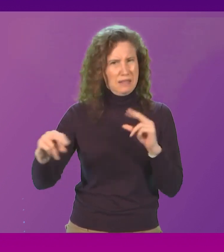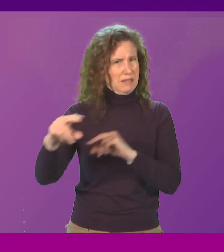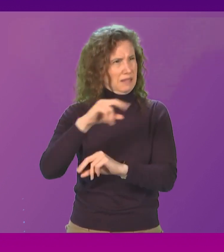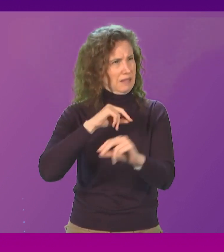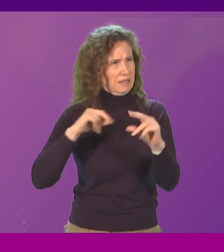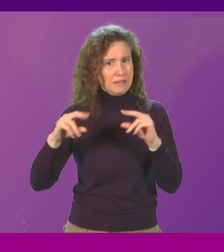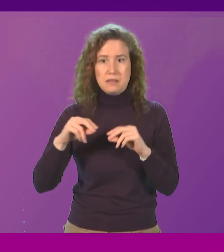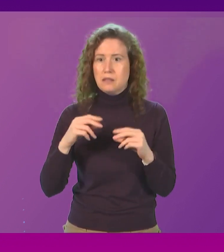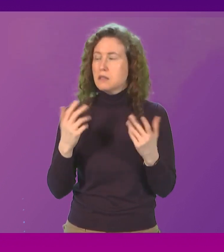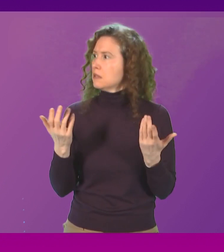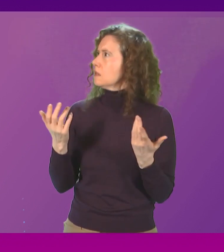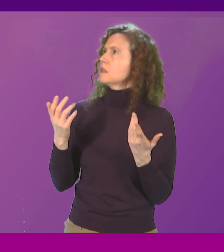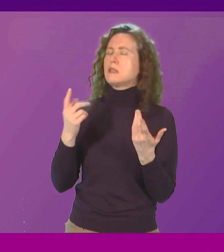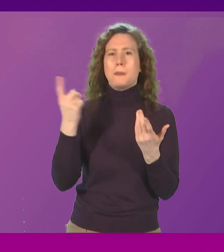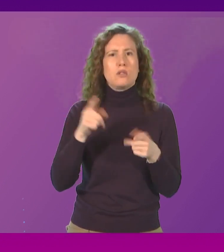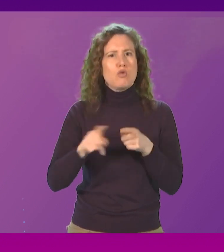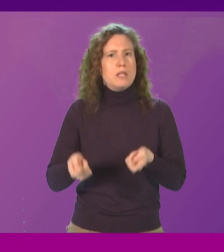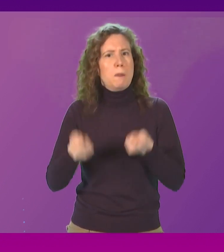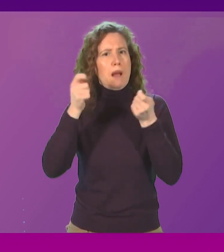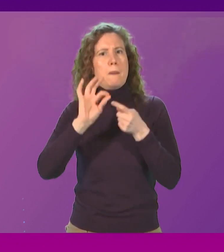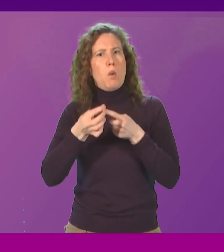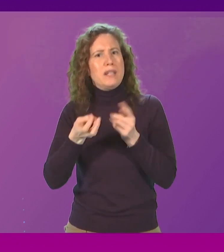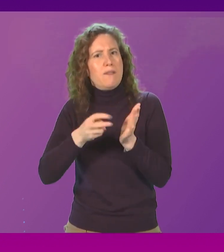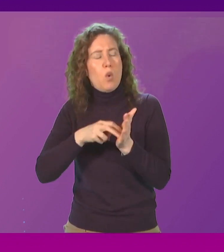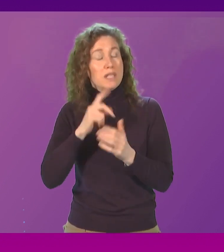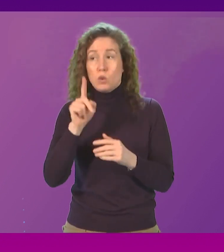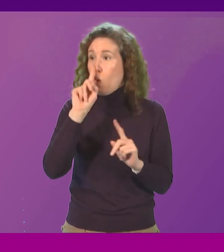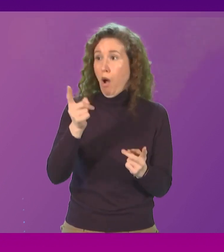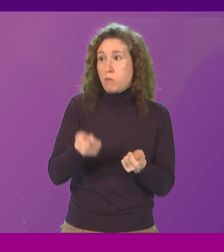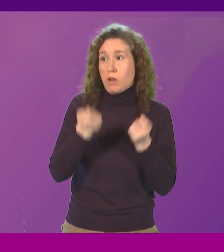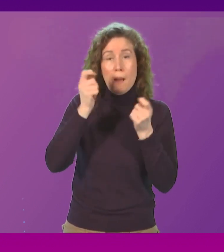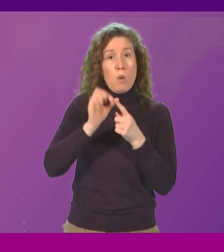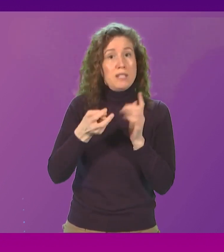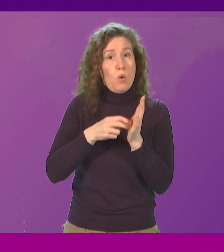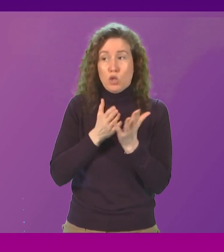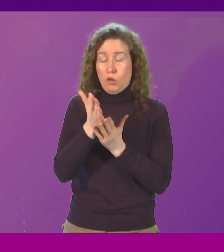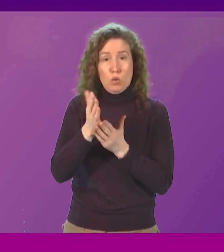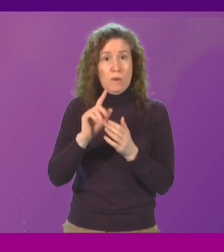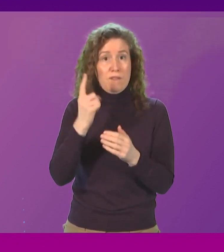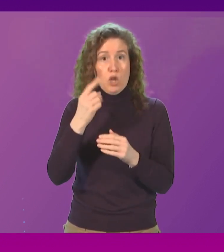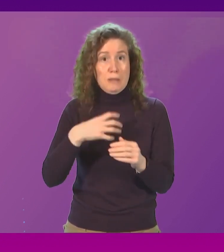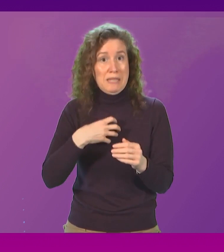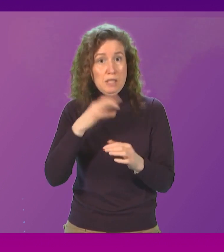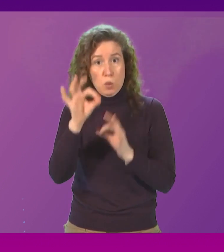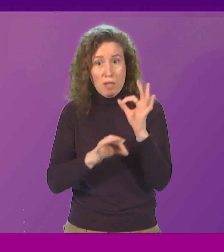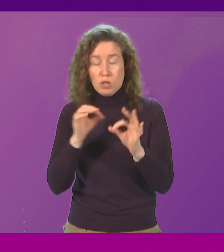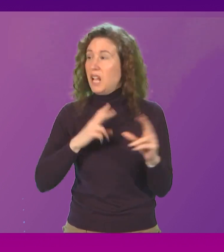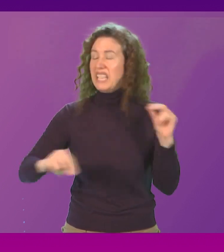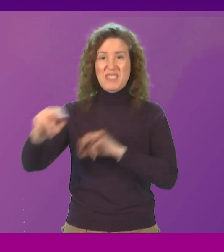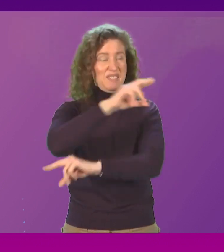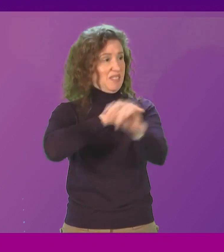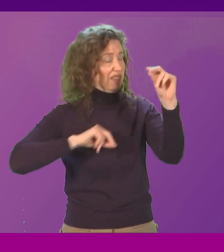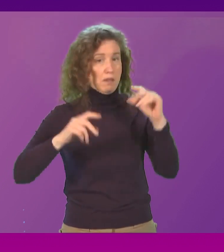We do not have points of order during First Minister’s question time.